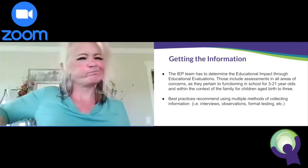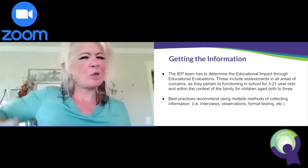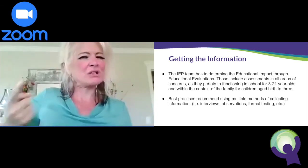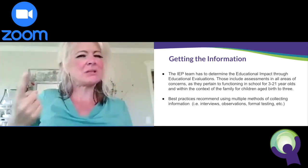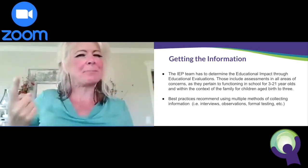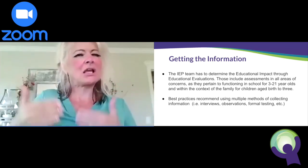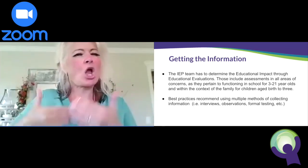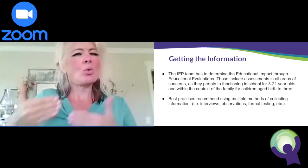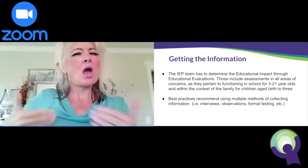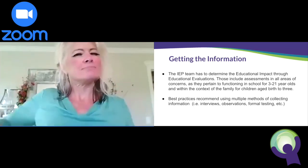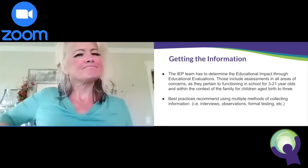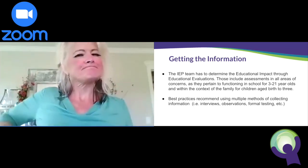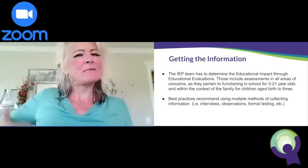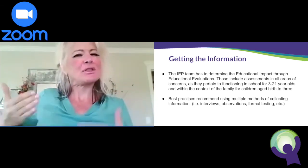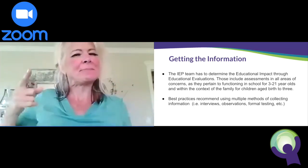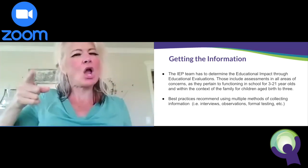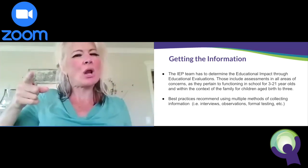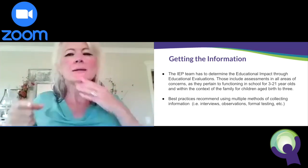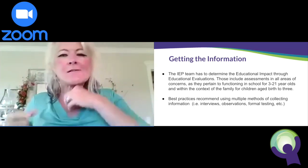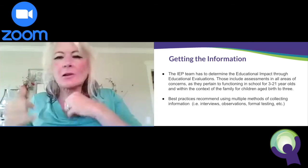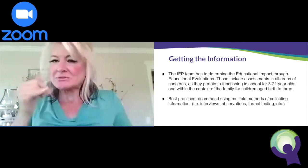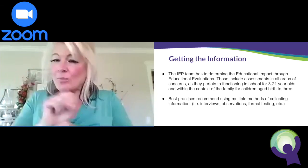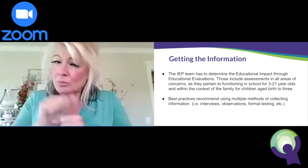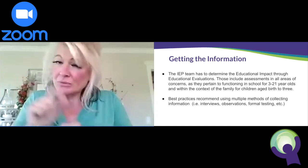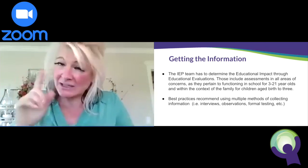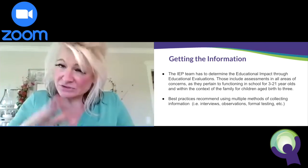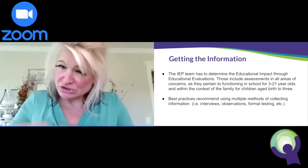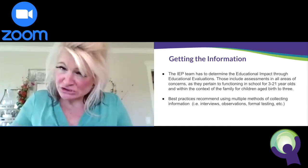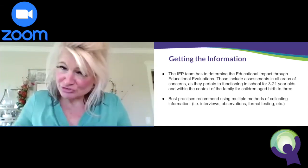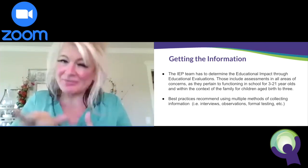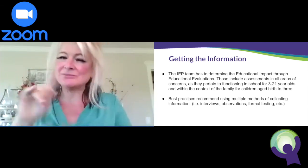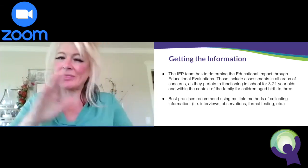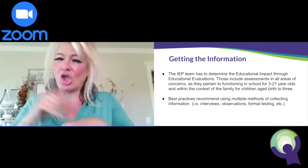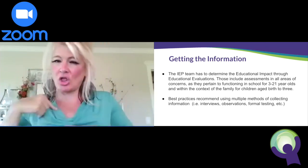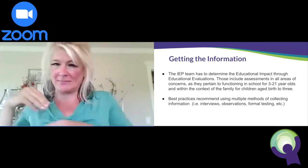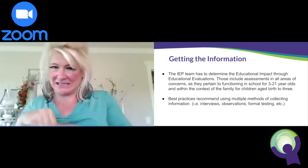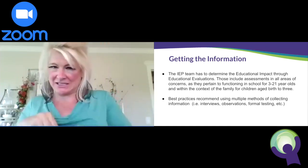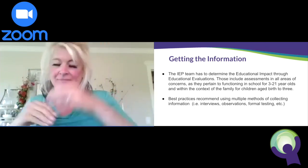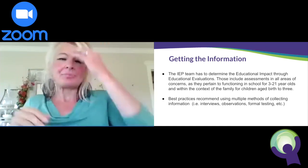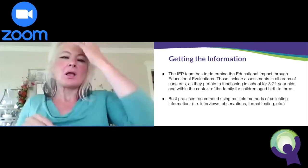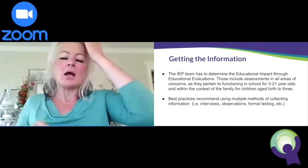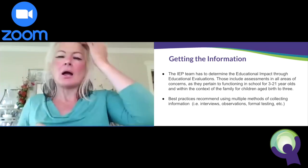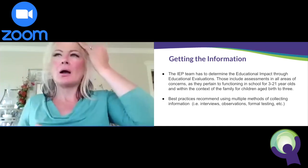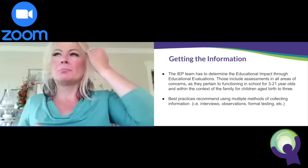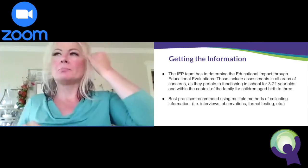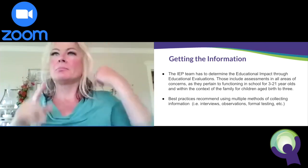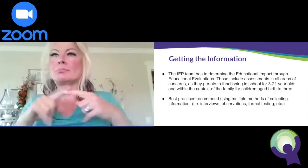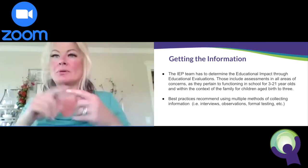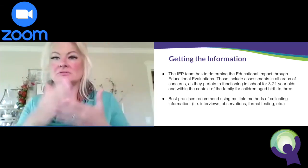me. I'm sure there's a lot out there, making sure that they work with deaf children.